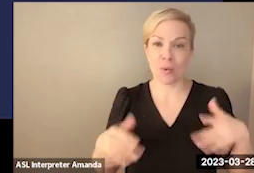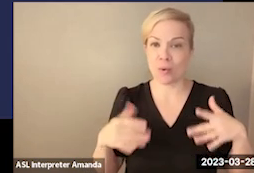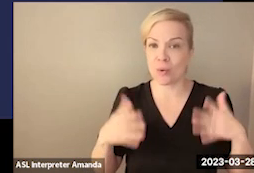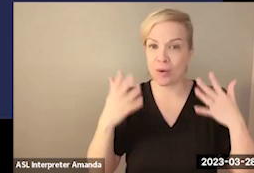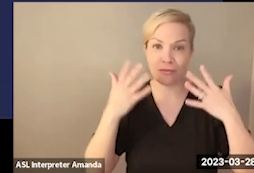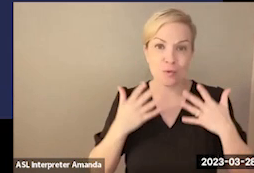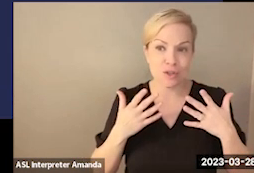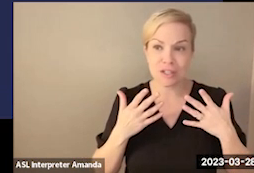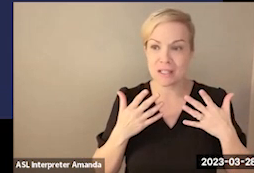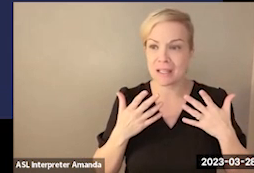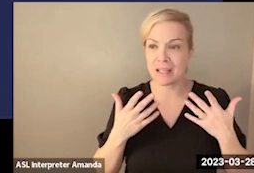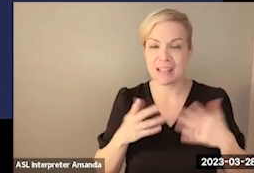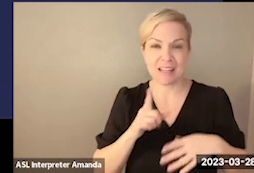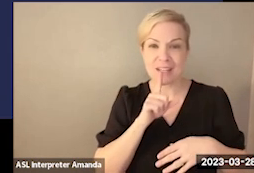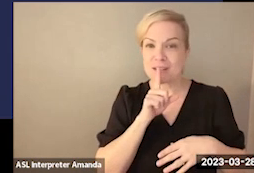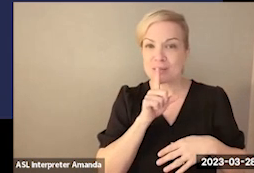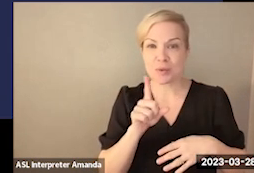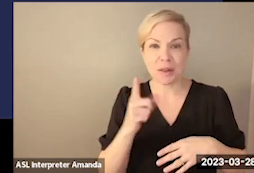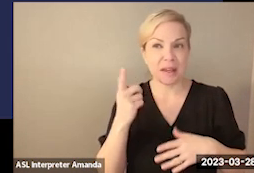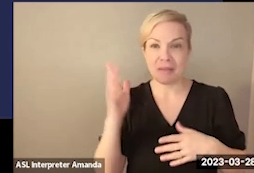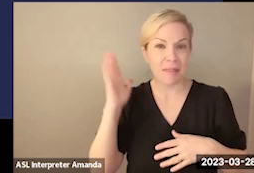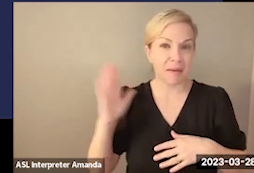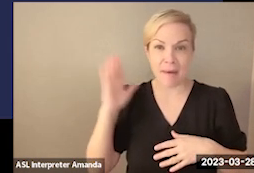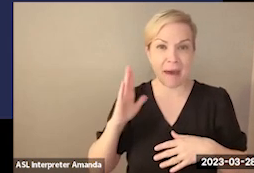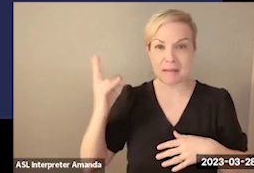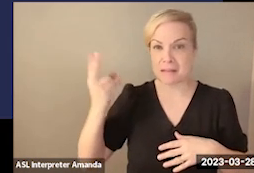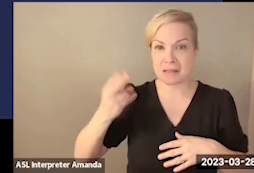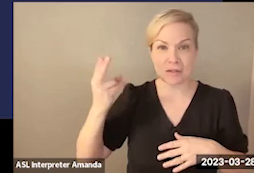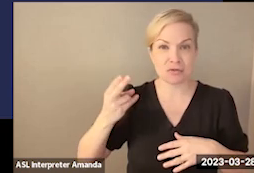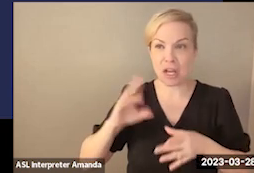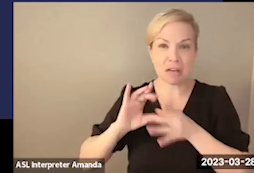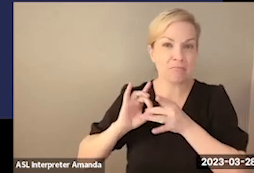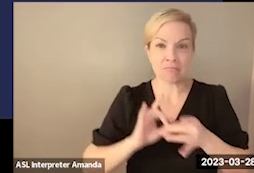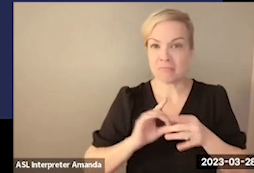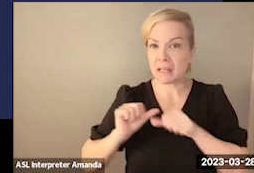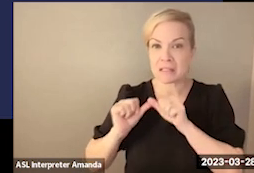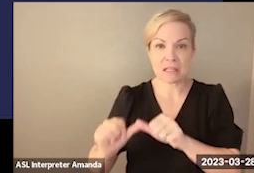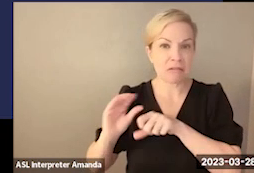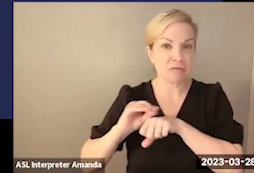Debbie Stine, Science & Technology Policy Academy: due to his past history. But there's many people in the State